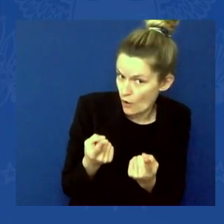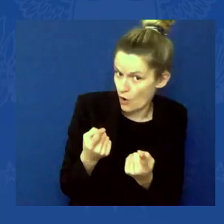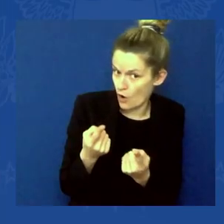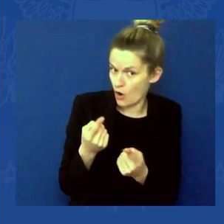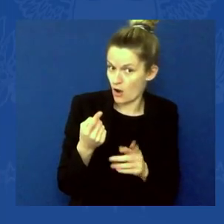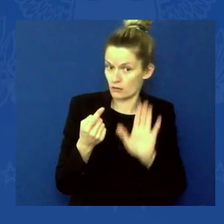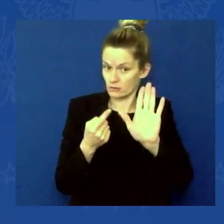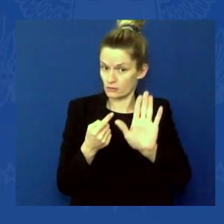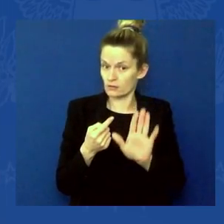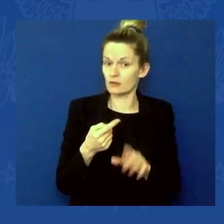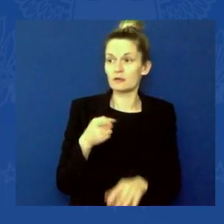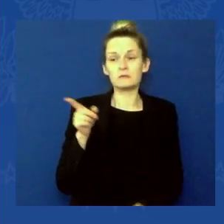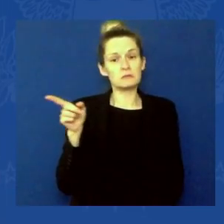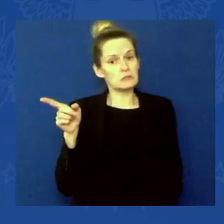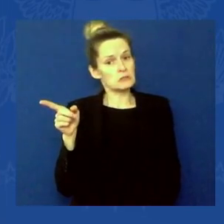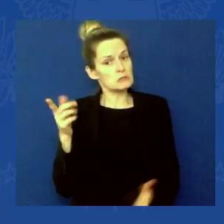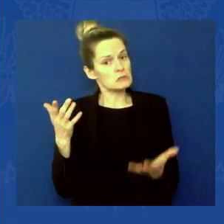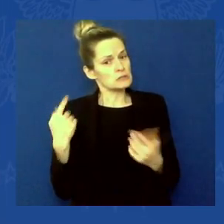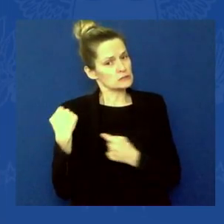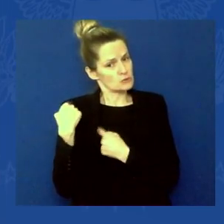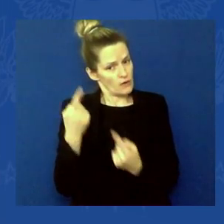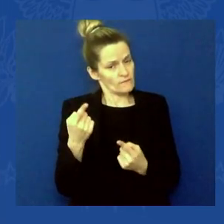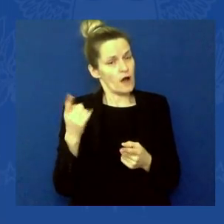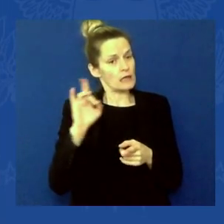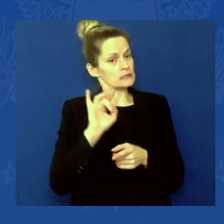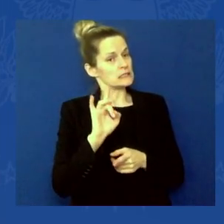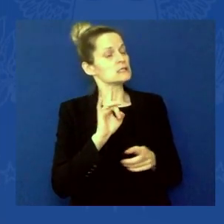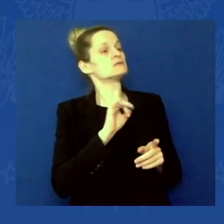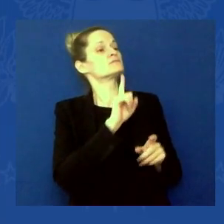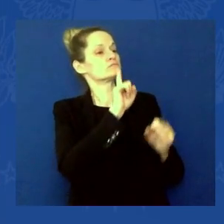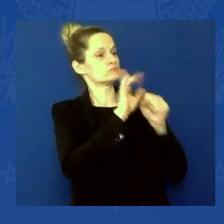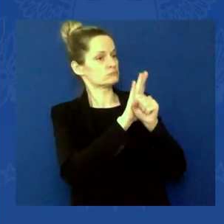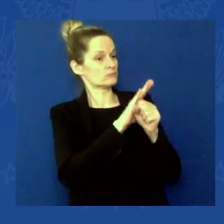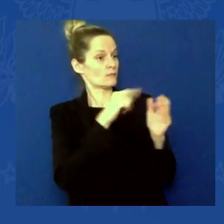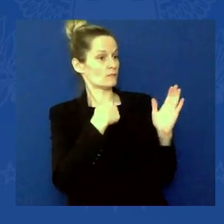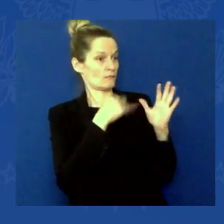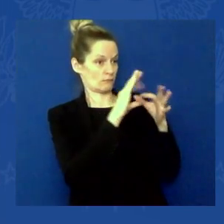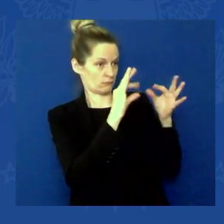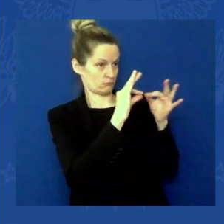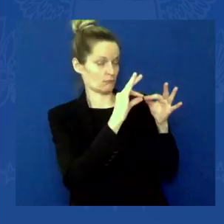in terms of allowing Americans to pass through, and the like. And I'm sure they don't control all of their forces.